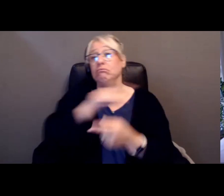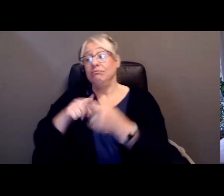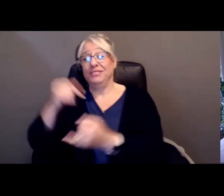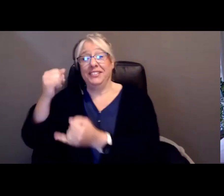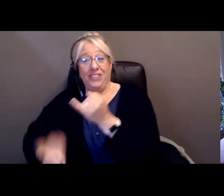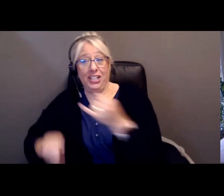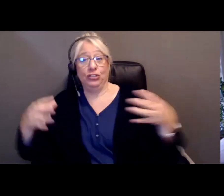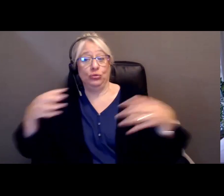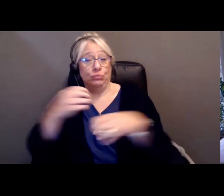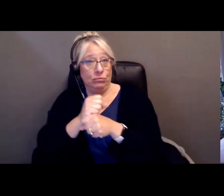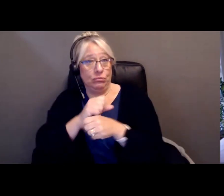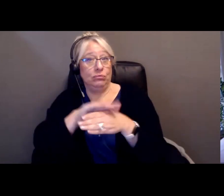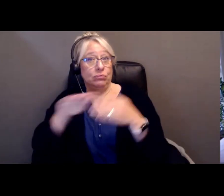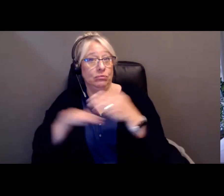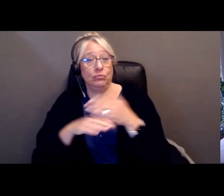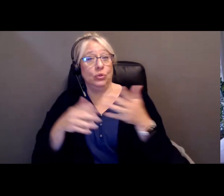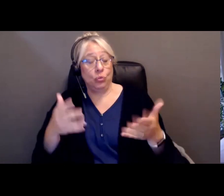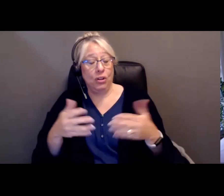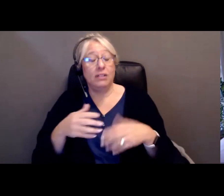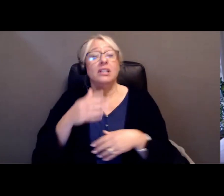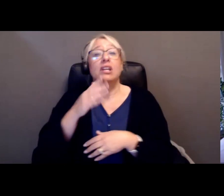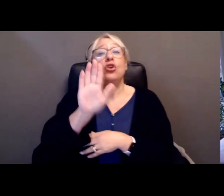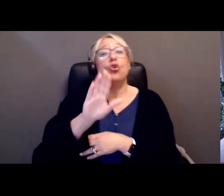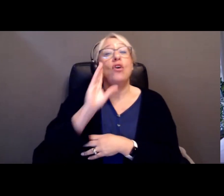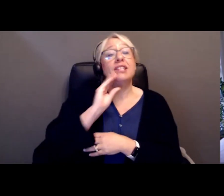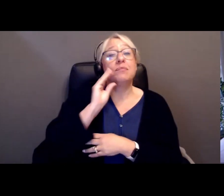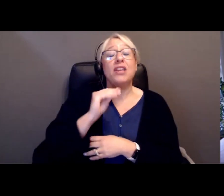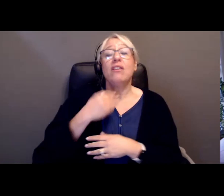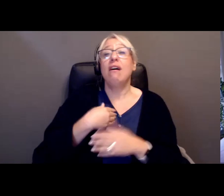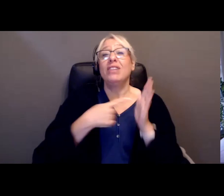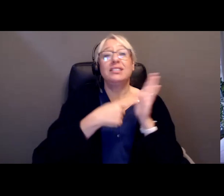what are some examples from your own experience of challenges and strategies